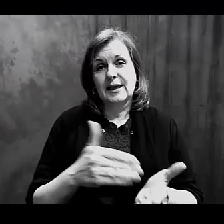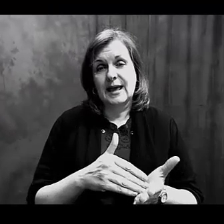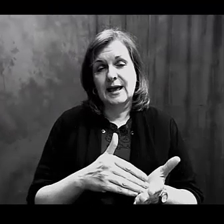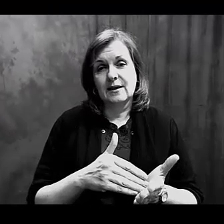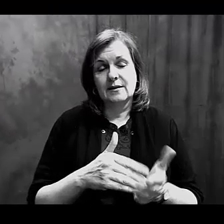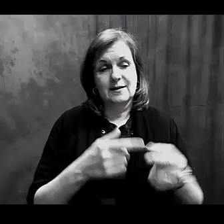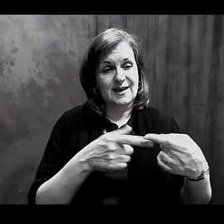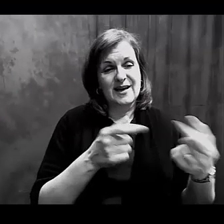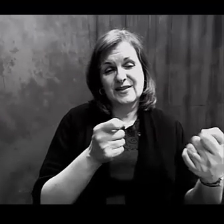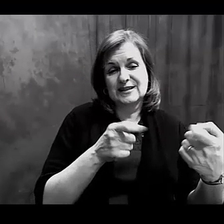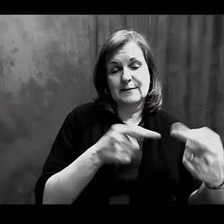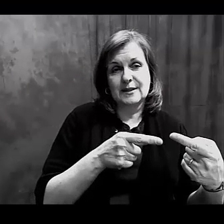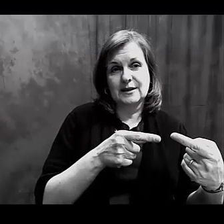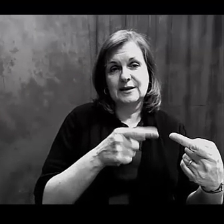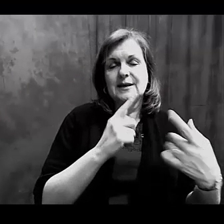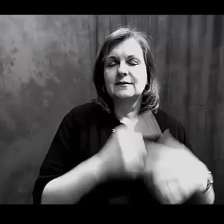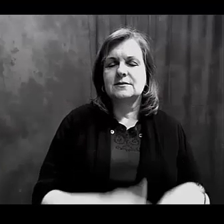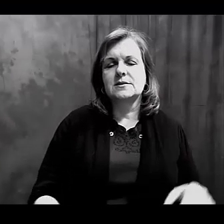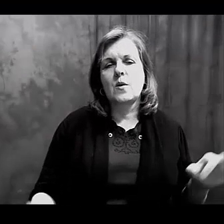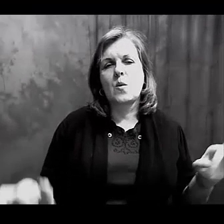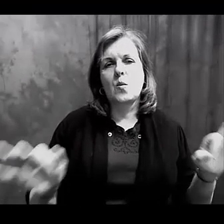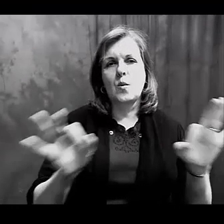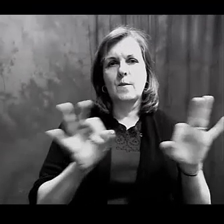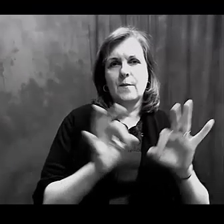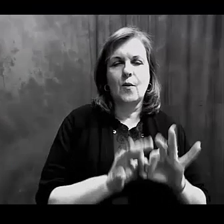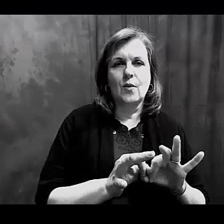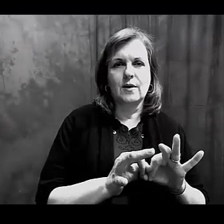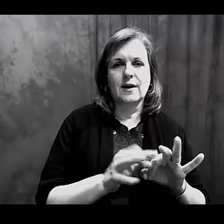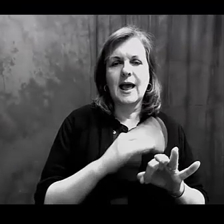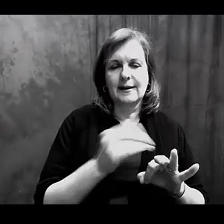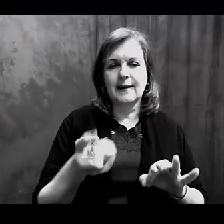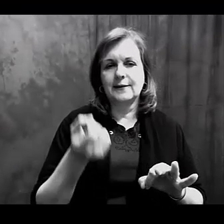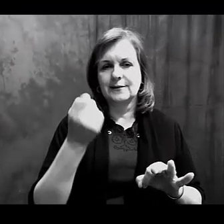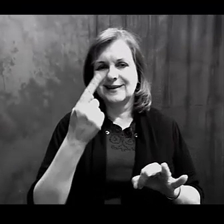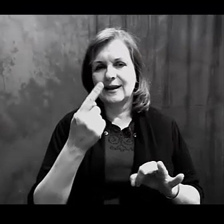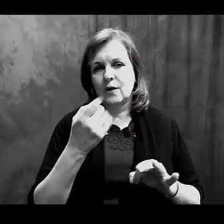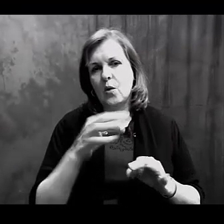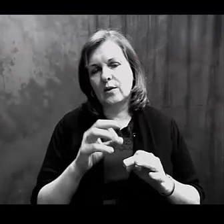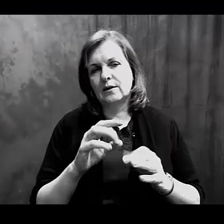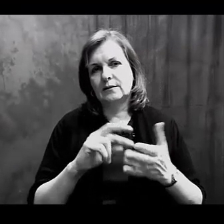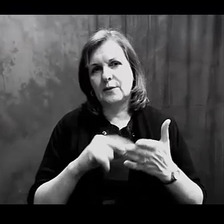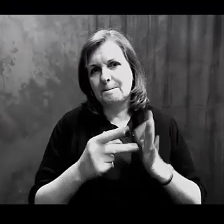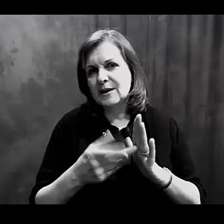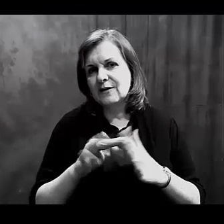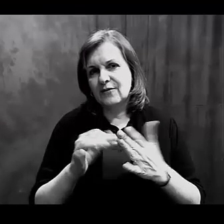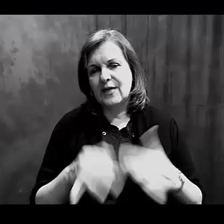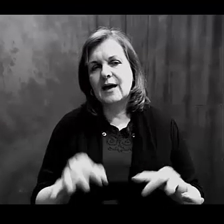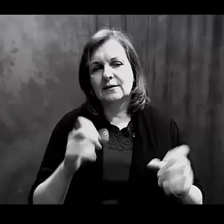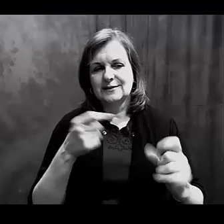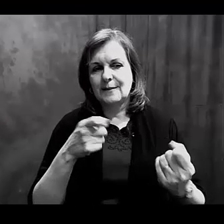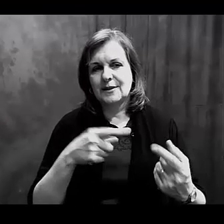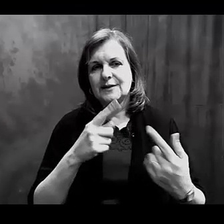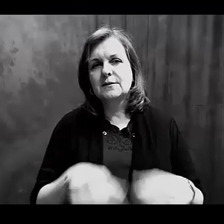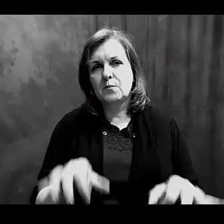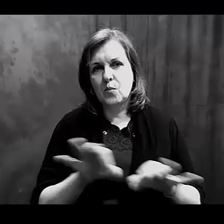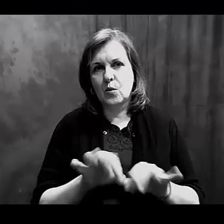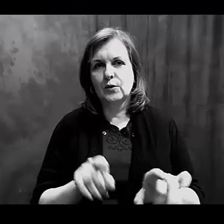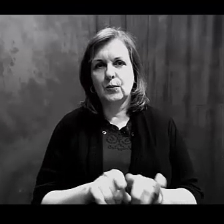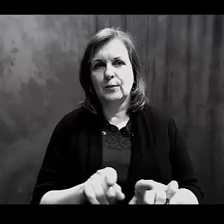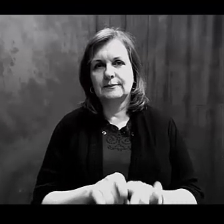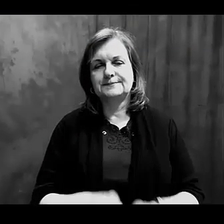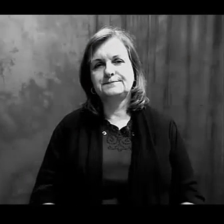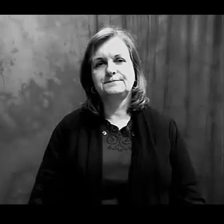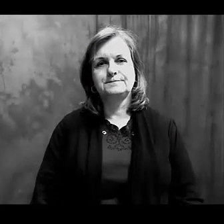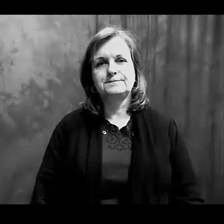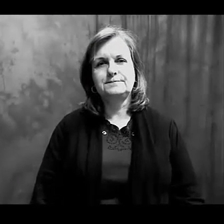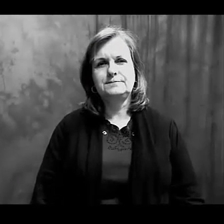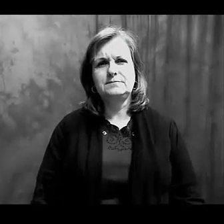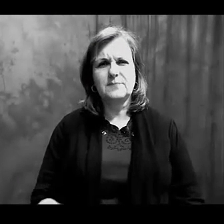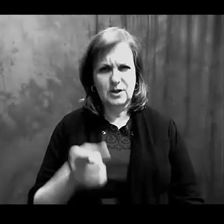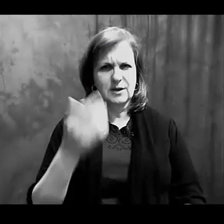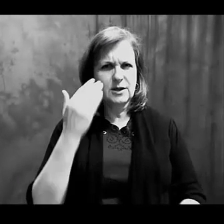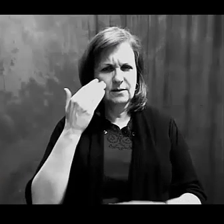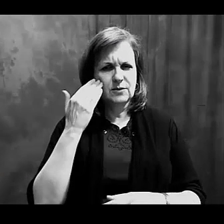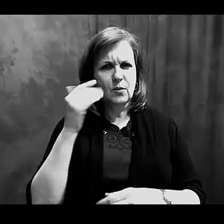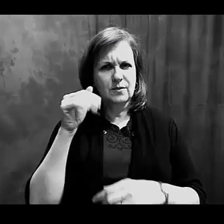showing us again that the stimulus is so important and the interpretation of that stimulus is so important